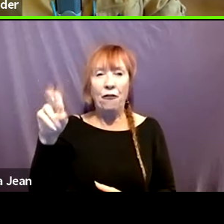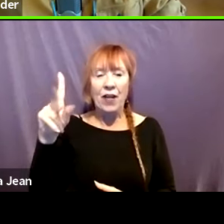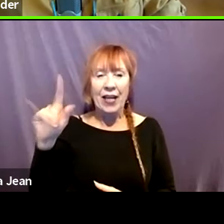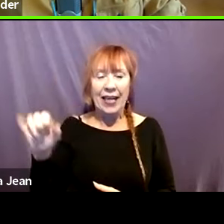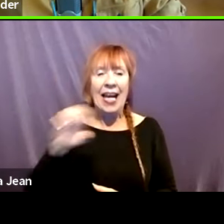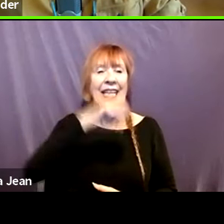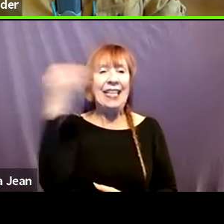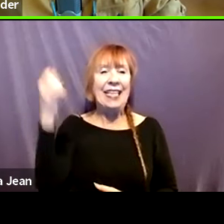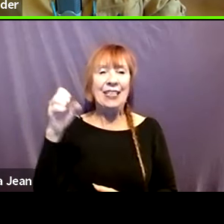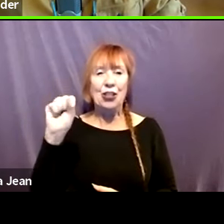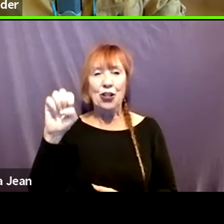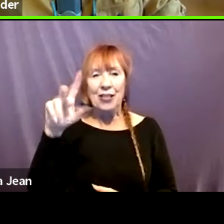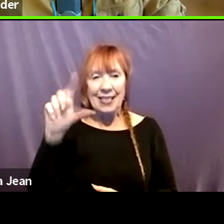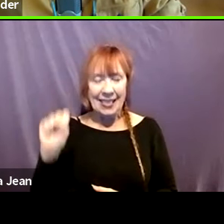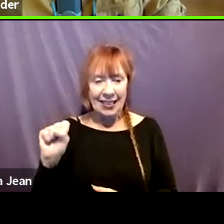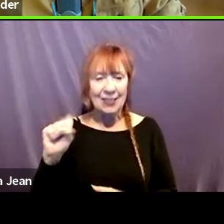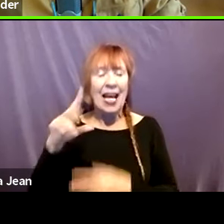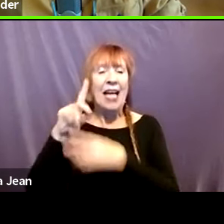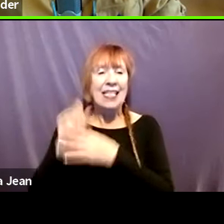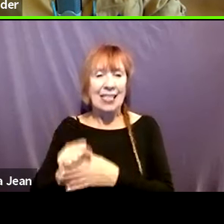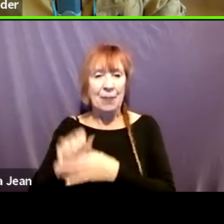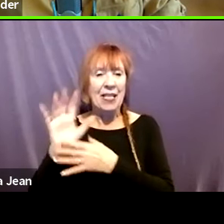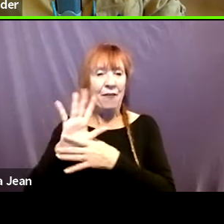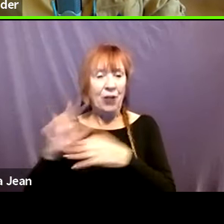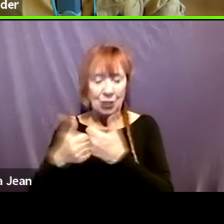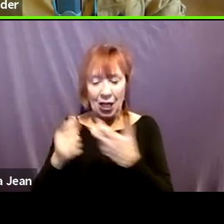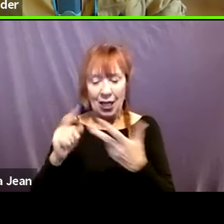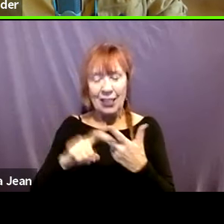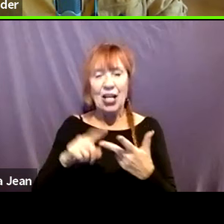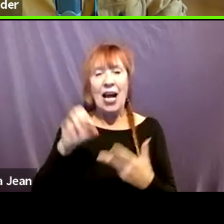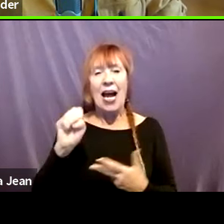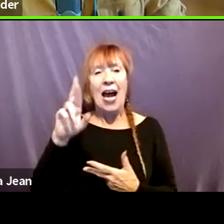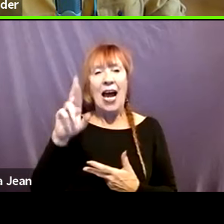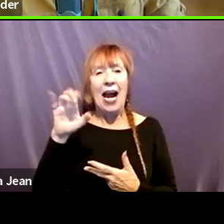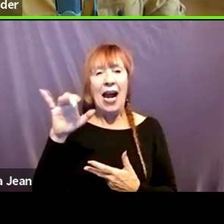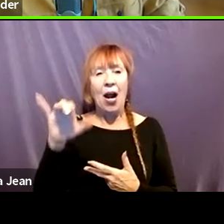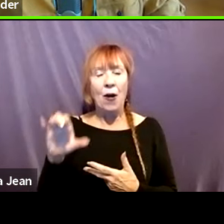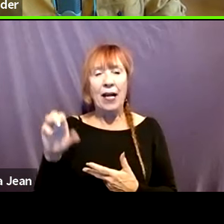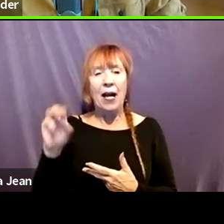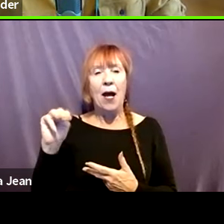and the Easterseals Disability Film Challenge. I wanna thank Erick Mendoza from Grandview for,